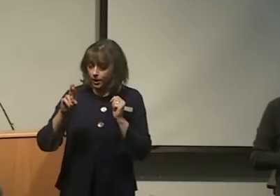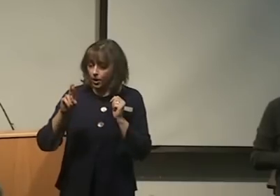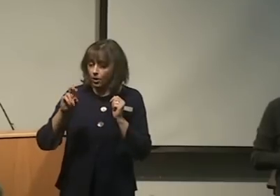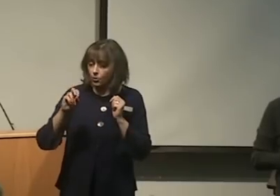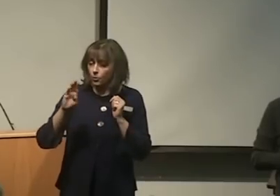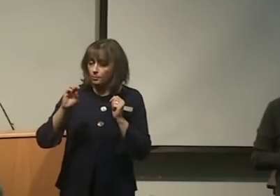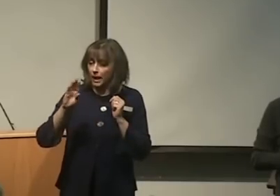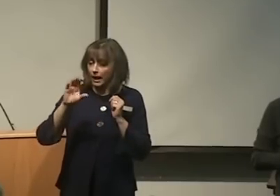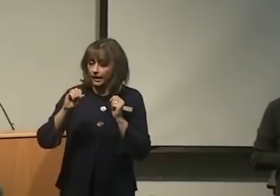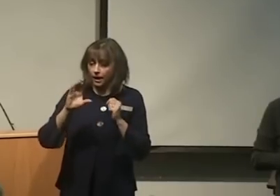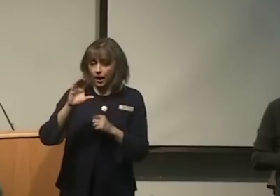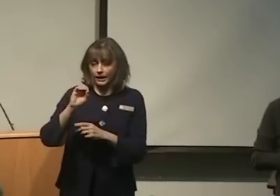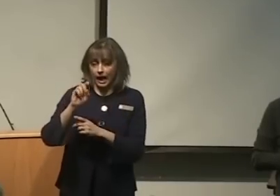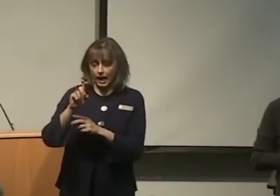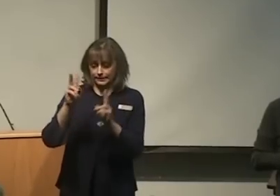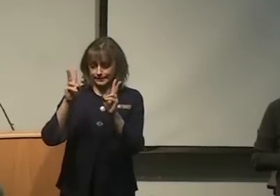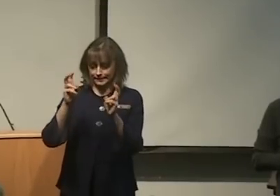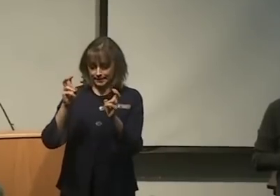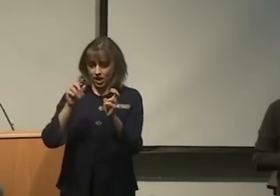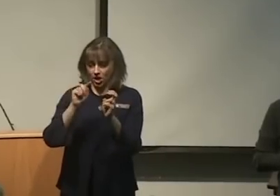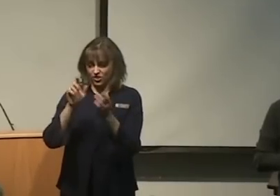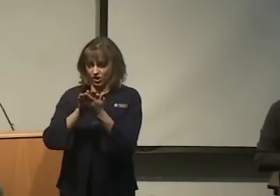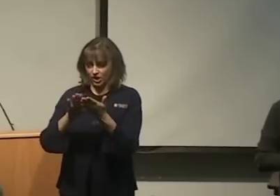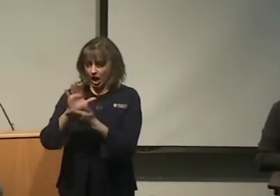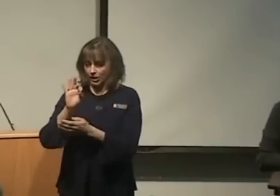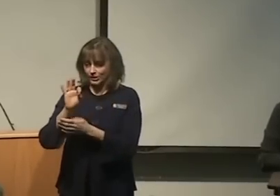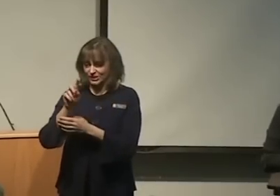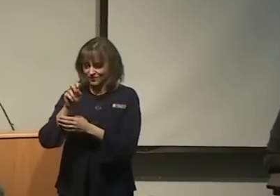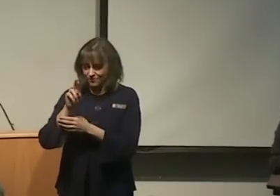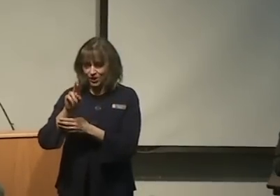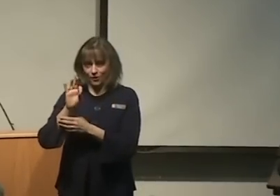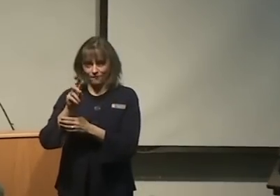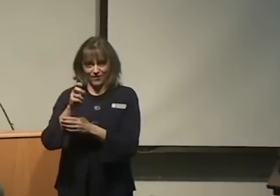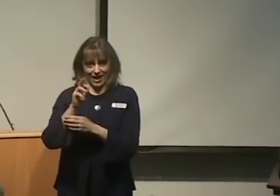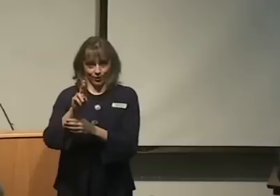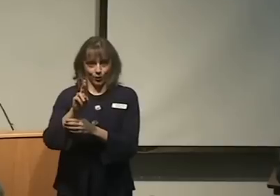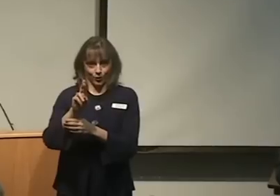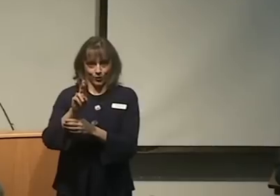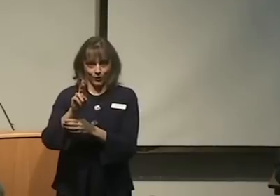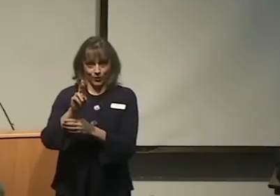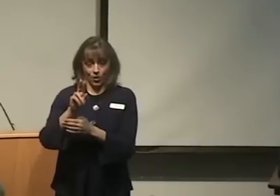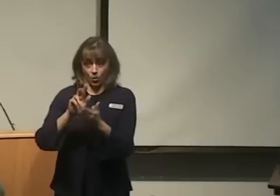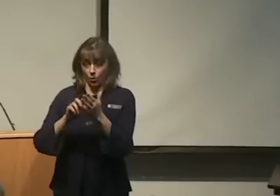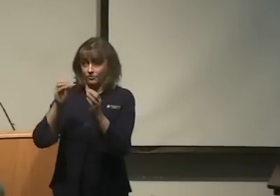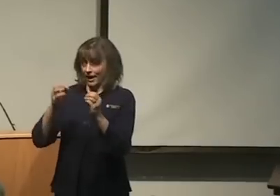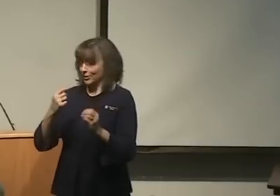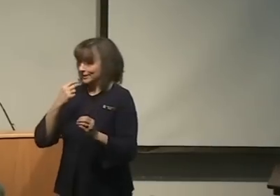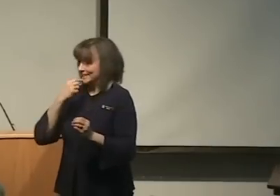between what faculty think they're saying and what students hear. A percentage of students never make it out of the parking lot.